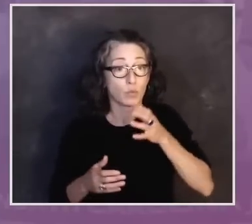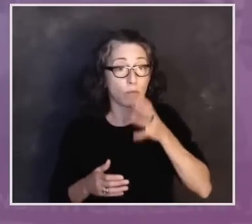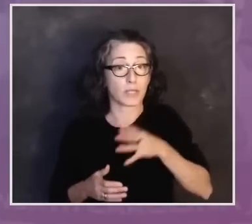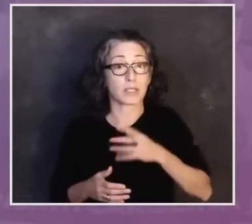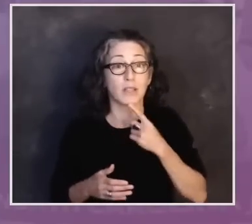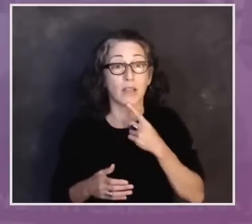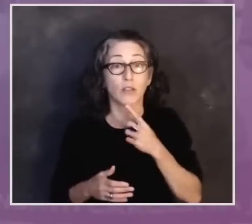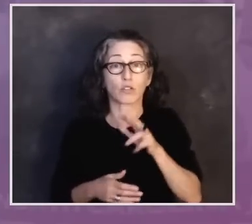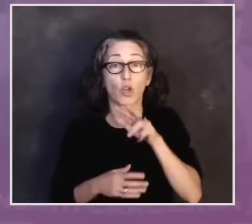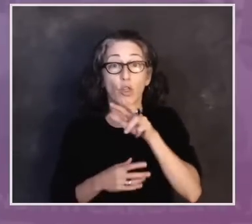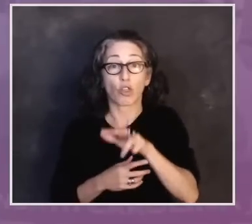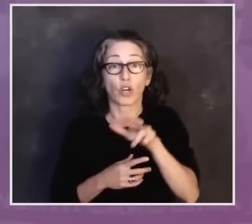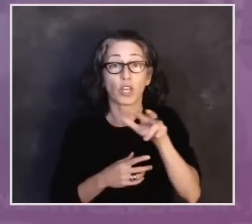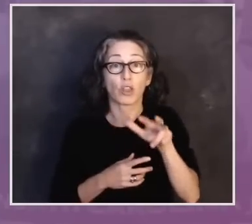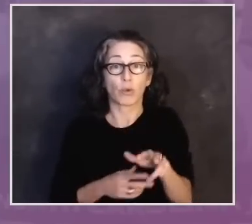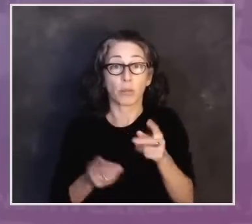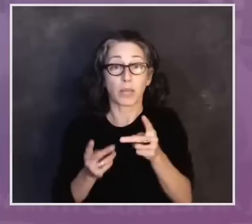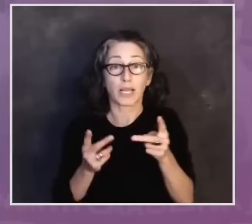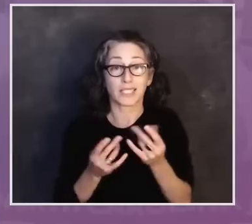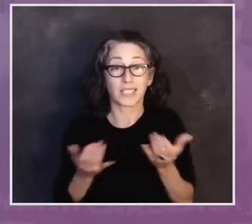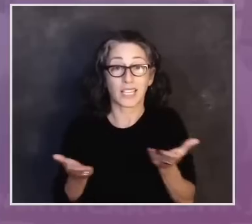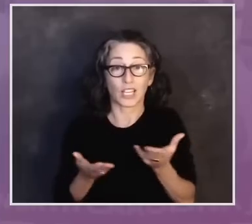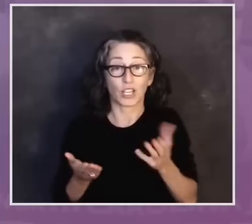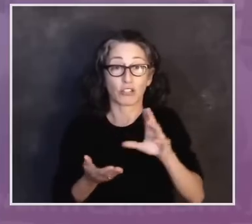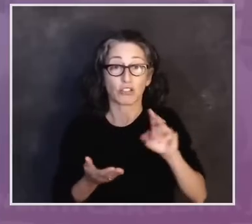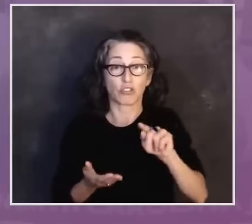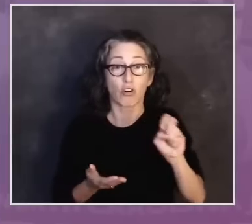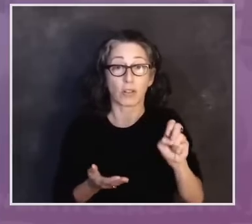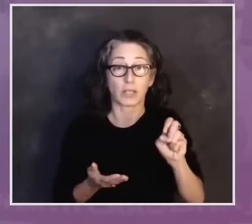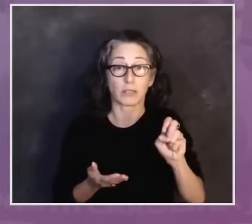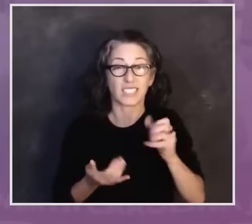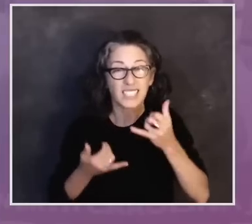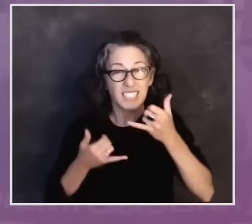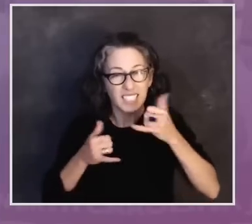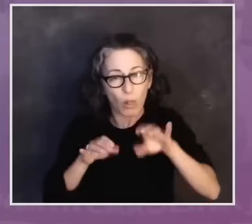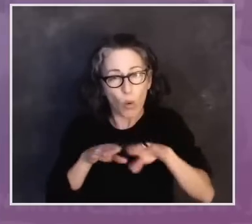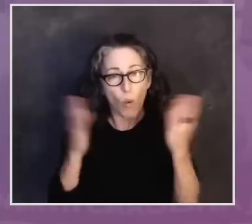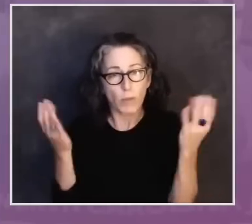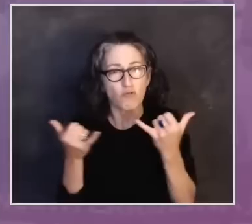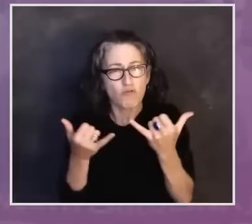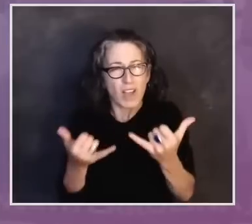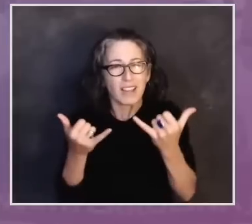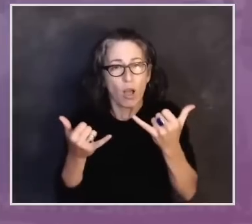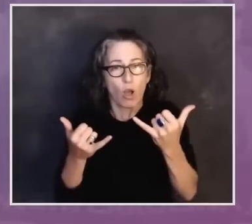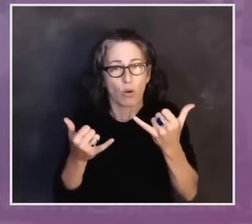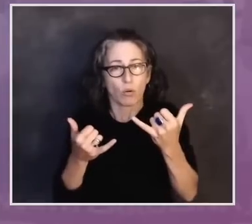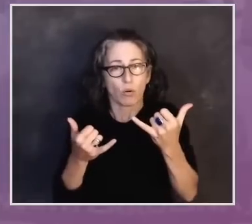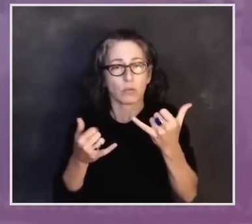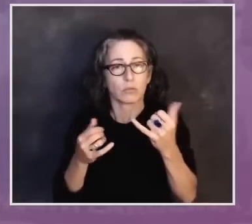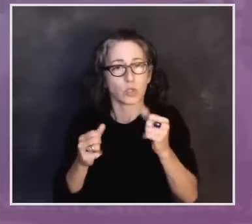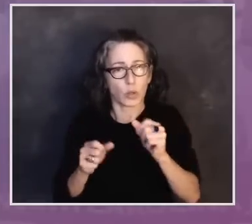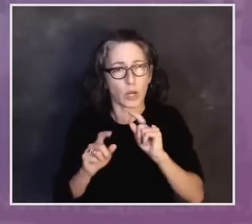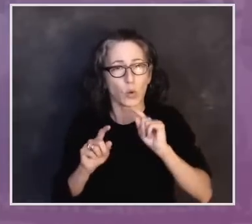AS A CONGRESSWOMAN, MY CONGRESSWOMAN SAID, 33 SITES IN CHARLOTTE RIGHT NOW OPEN,